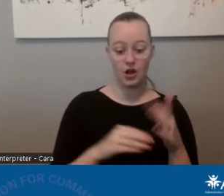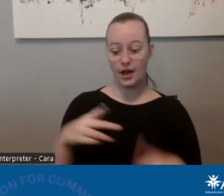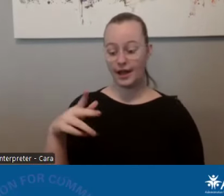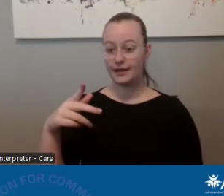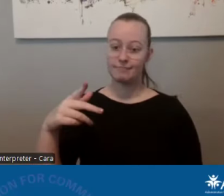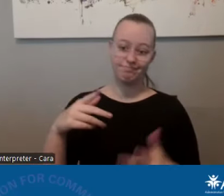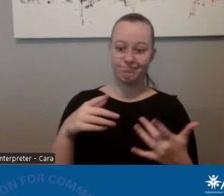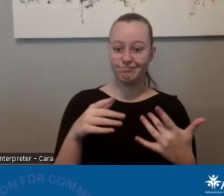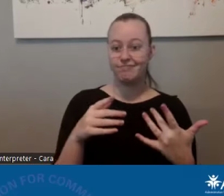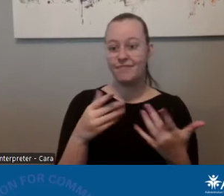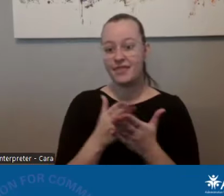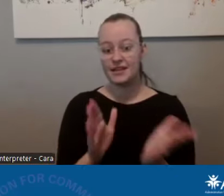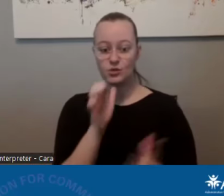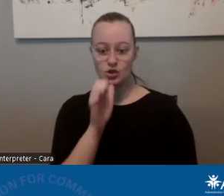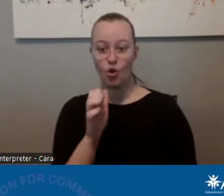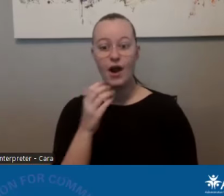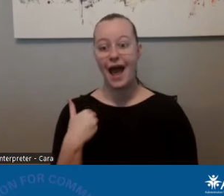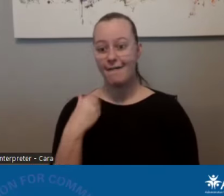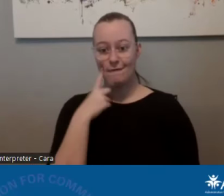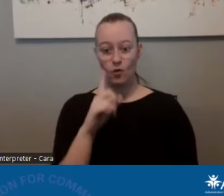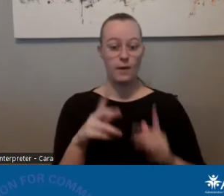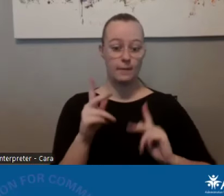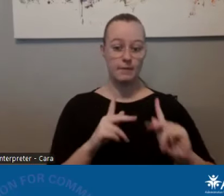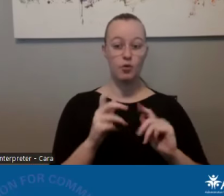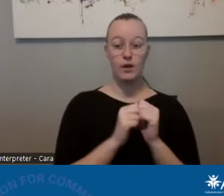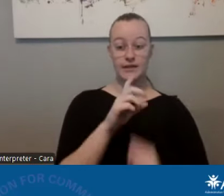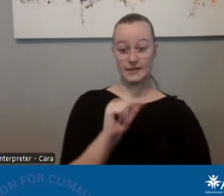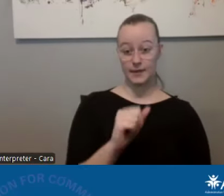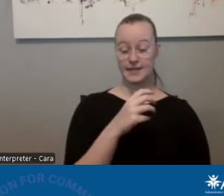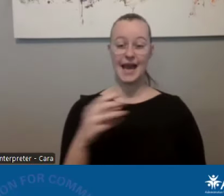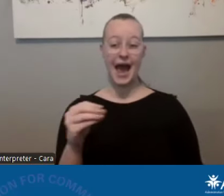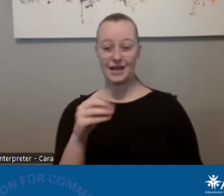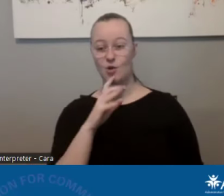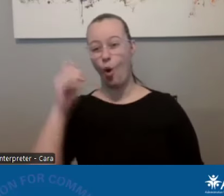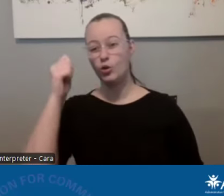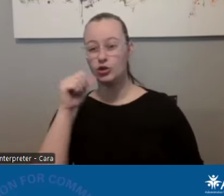serving individuals with disabilities and older adults. During the call today you will hear from ASPE